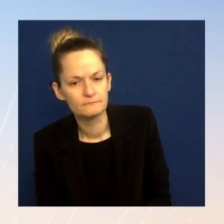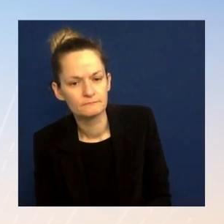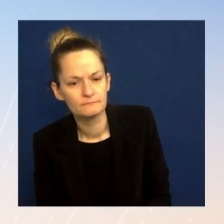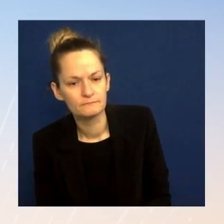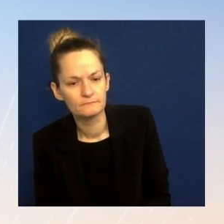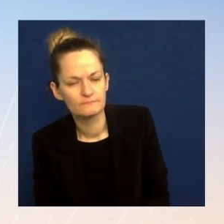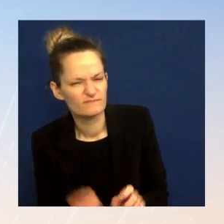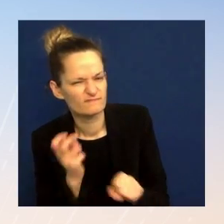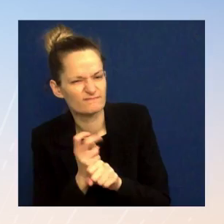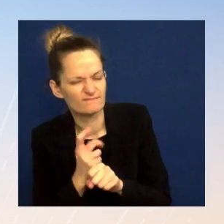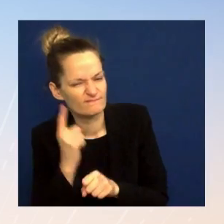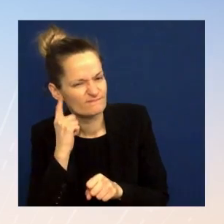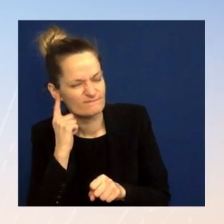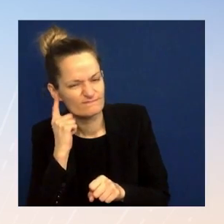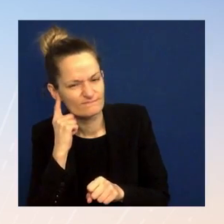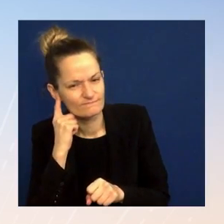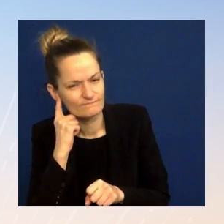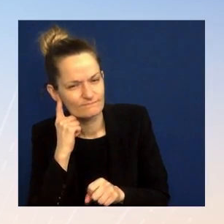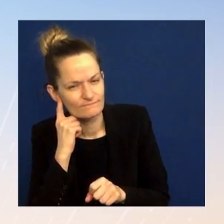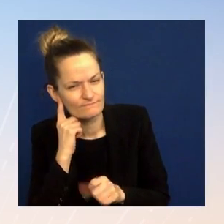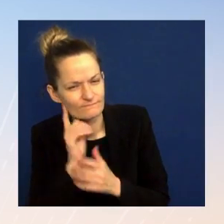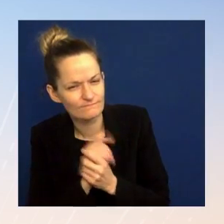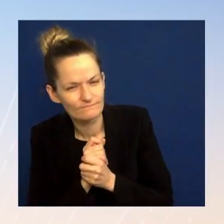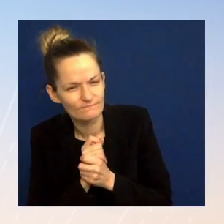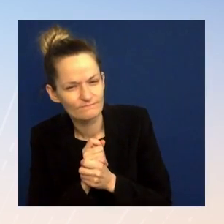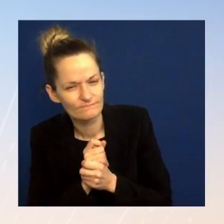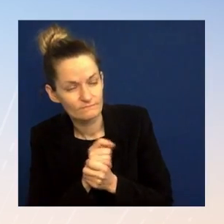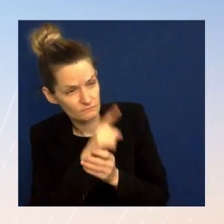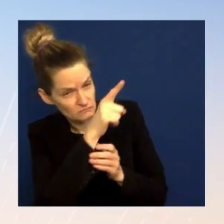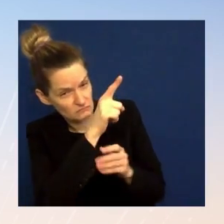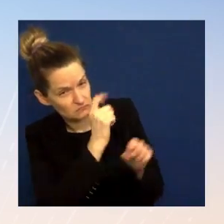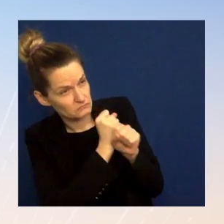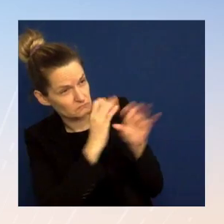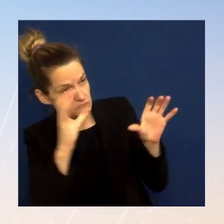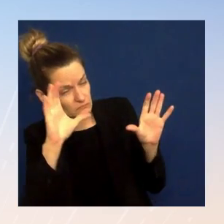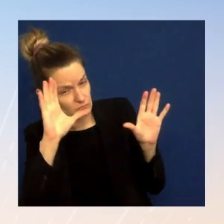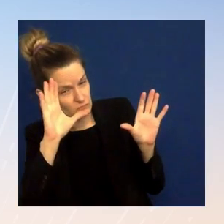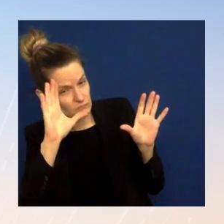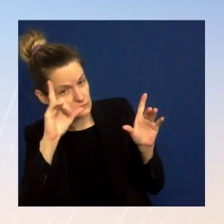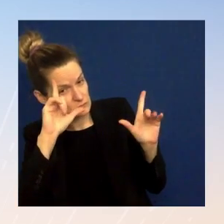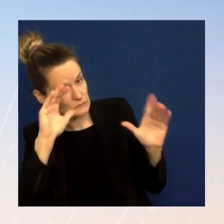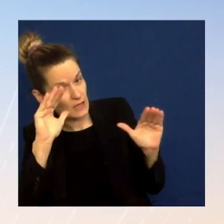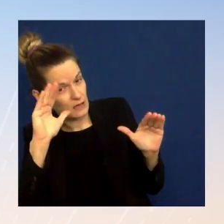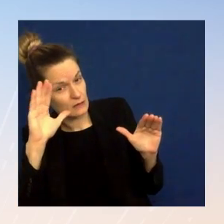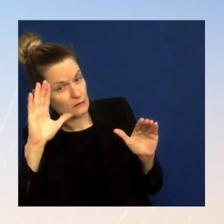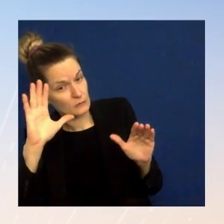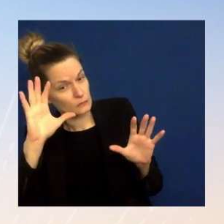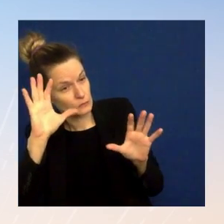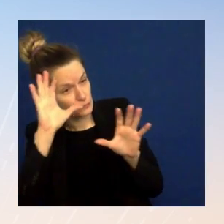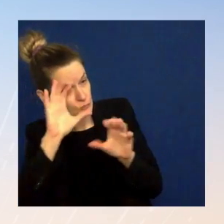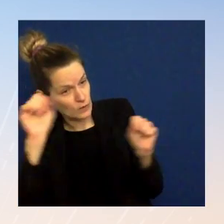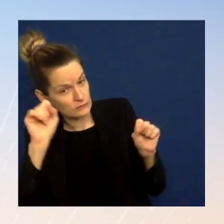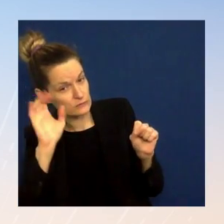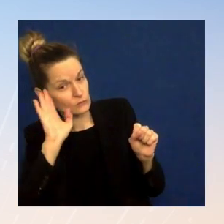will meet with Japan Prime Minister Kishida there? If so, what are the main topics? Mr. Sullivan: So, President Biden had